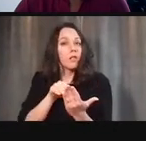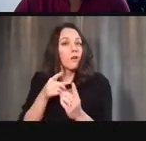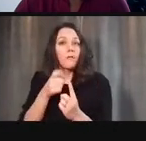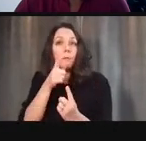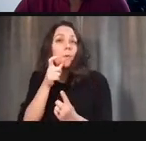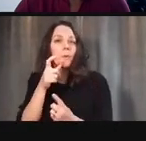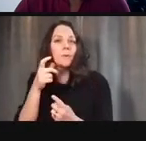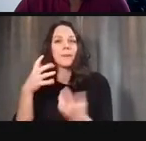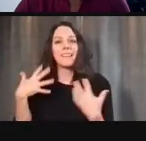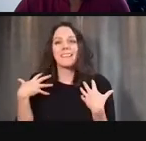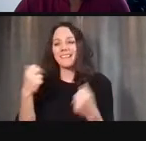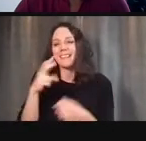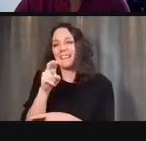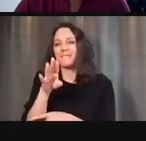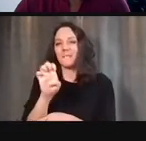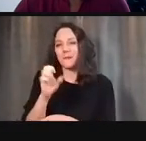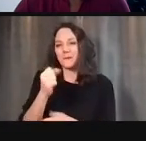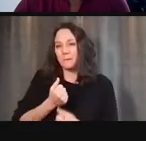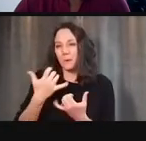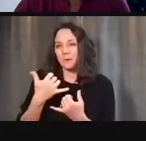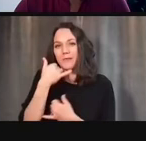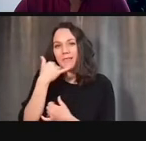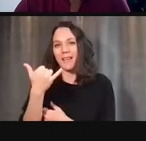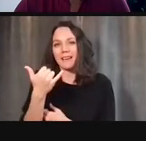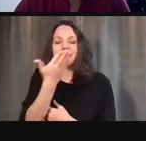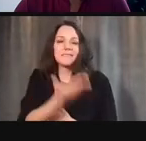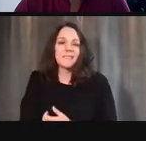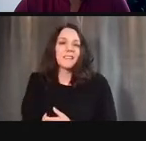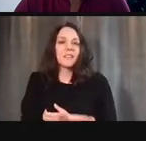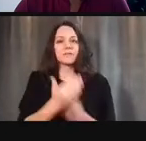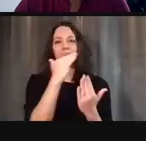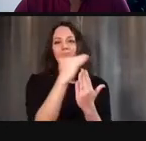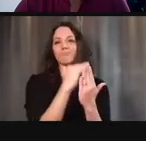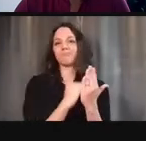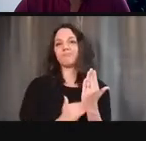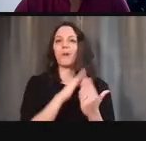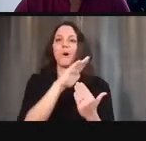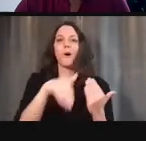Here is a thread of all my students poems about what care means and feels like.